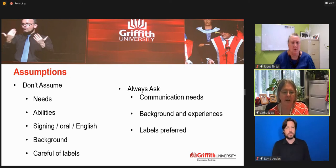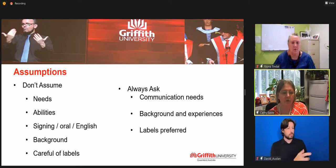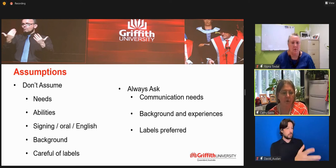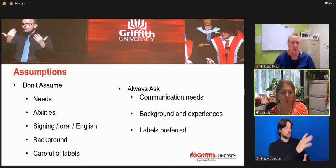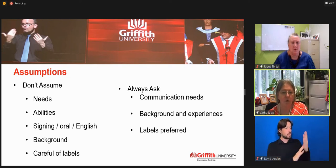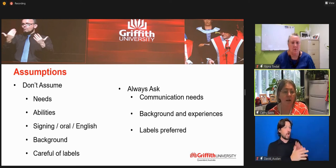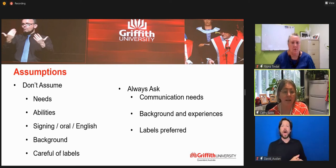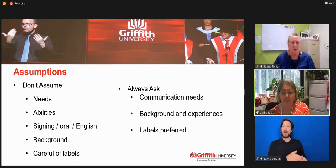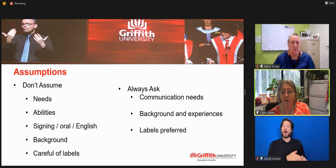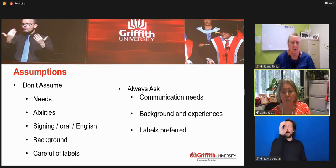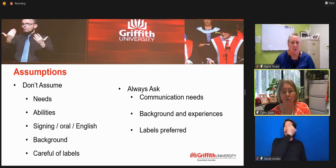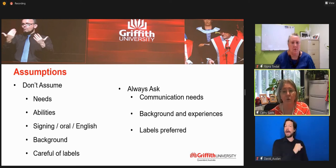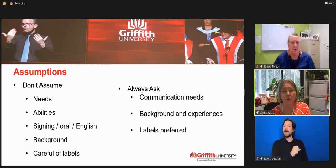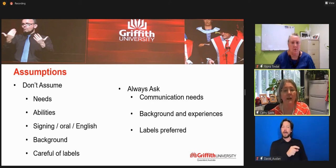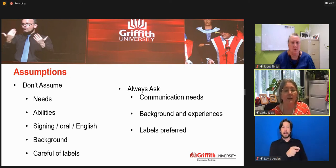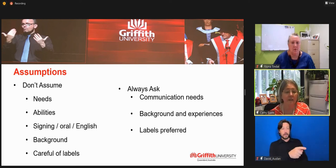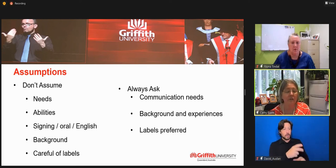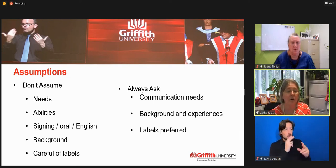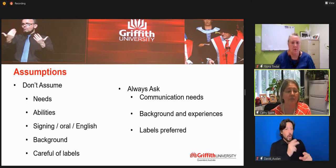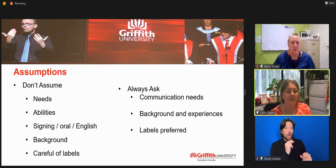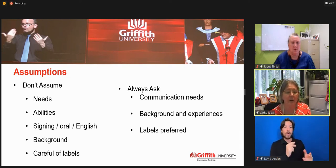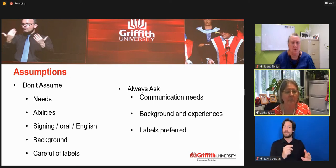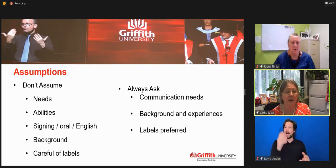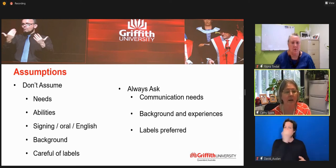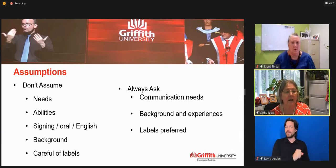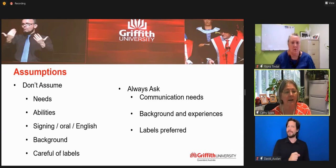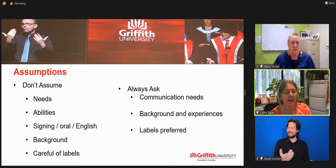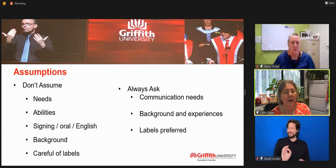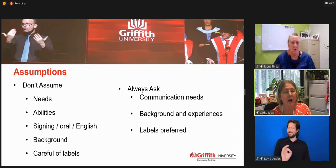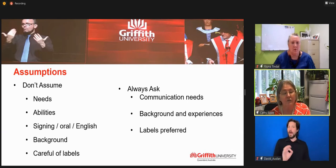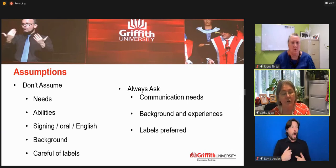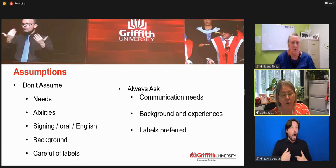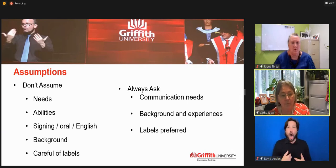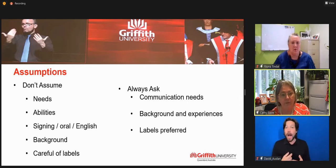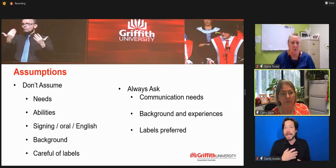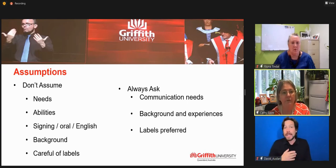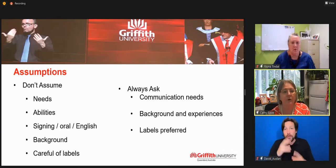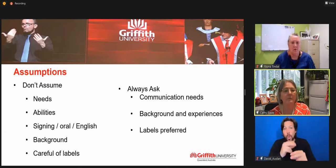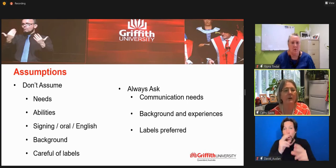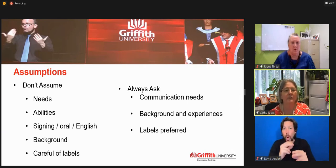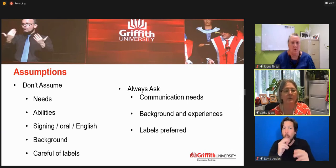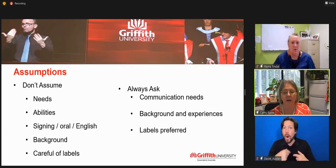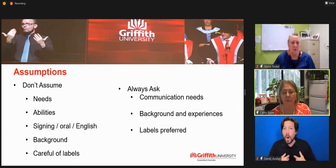they're going to talk. Yes, I do talk, and yes, I've developed over a long period of time to be